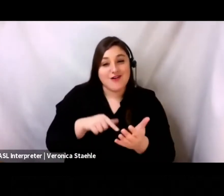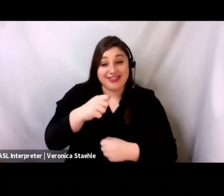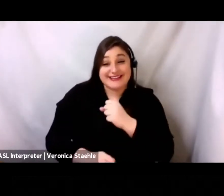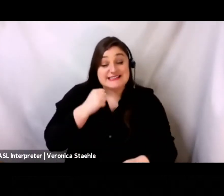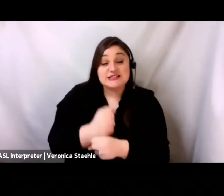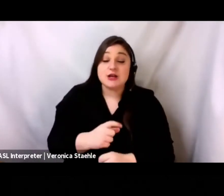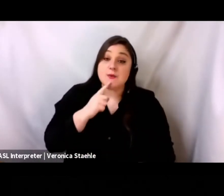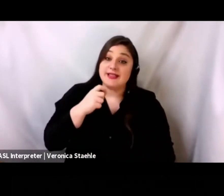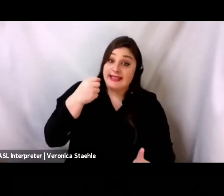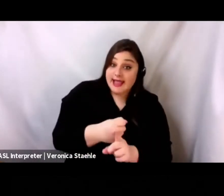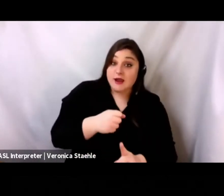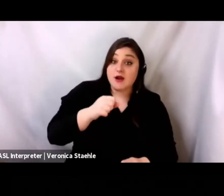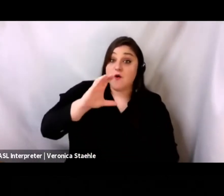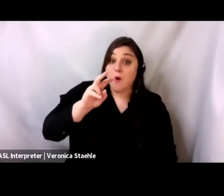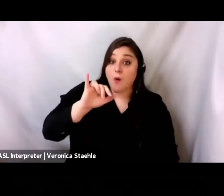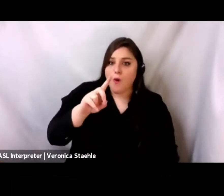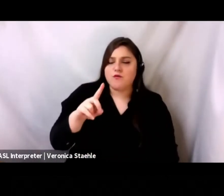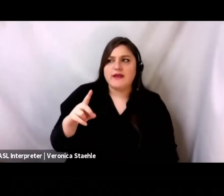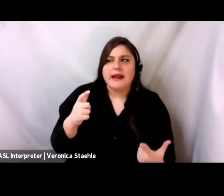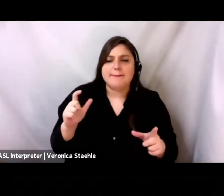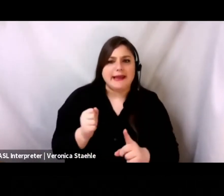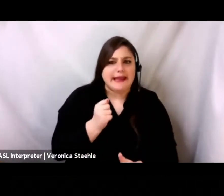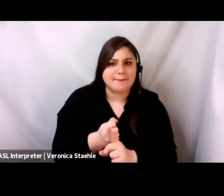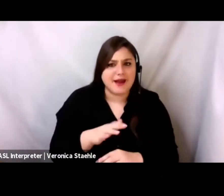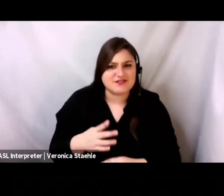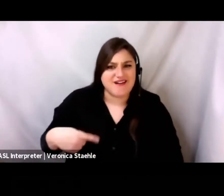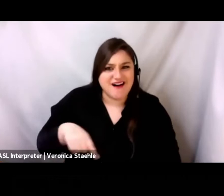and in the midst of it all, we're also transitioning from being a founder led